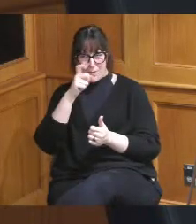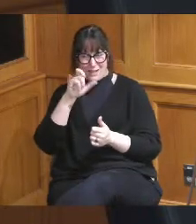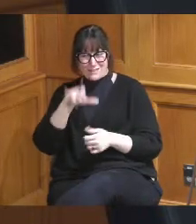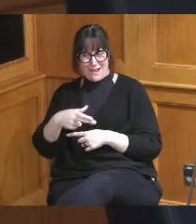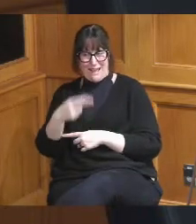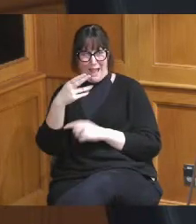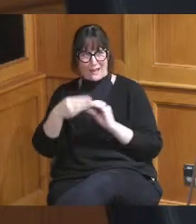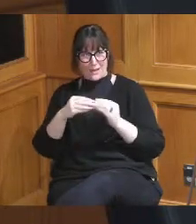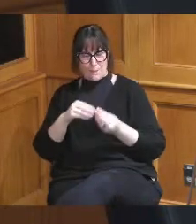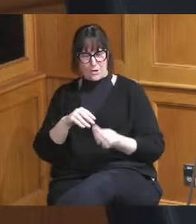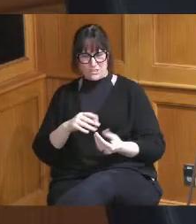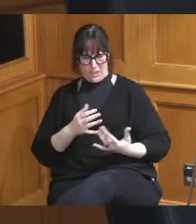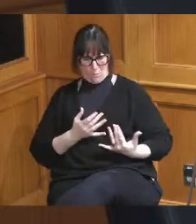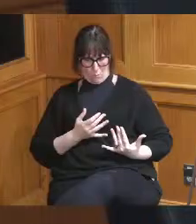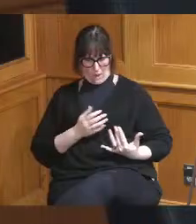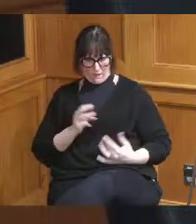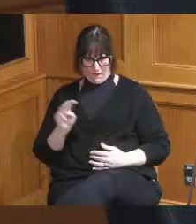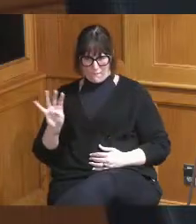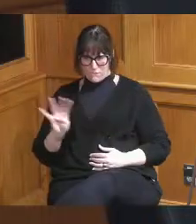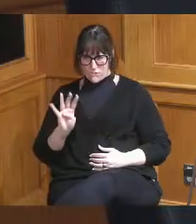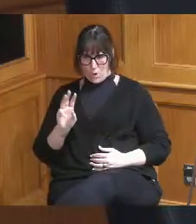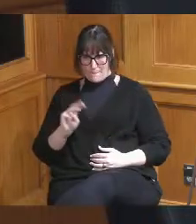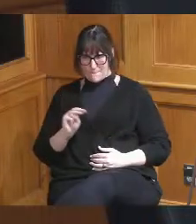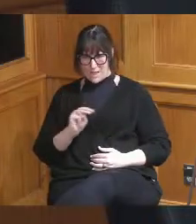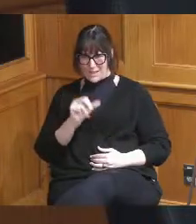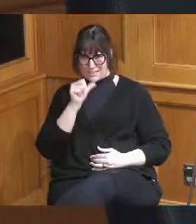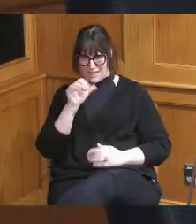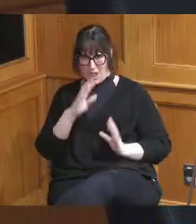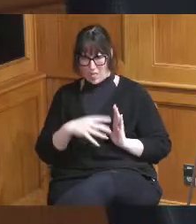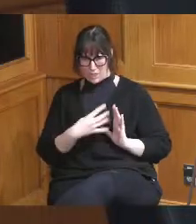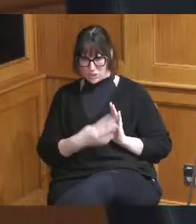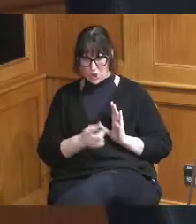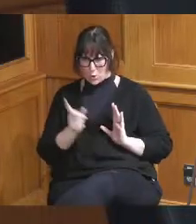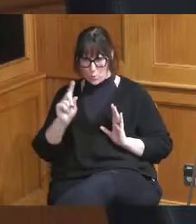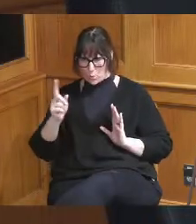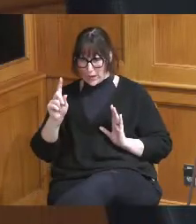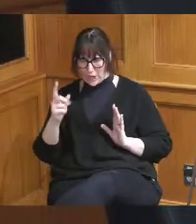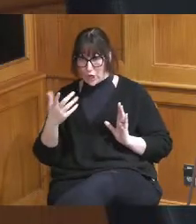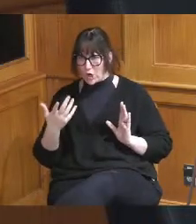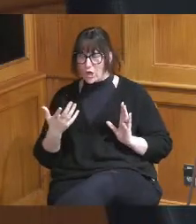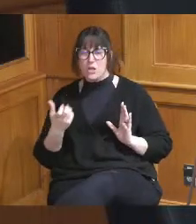it's like oh wait a minute 4 million is not on the chart let's dig down a little bit so thank you for